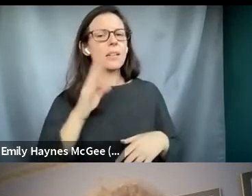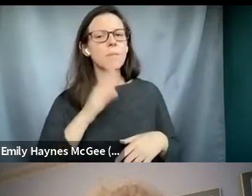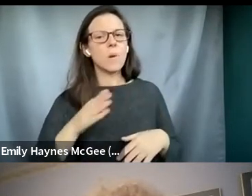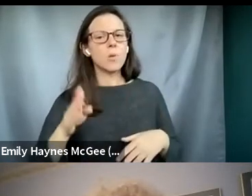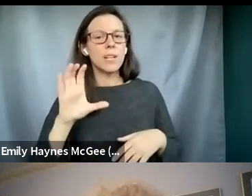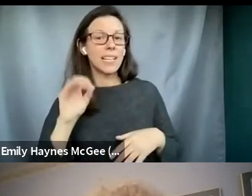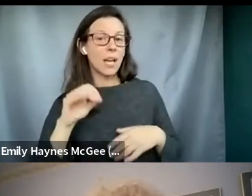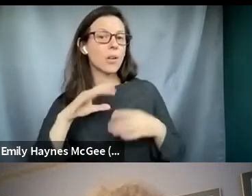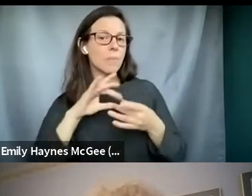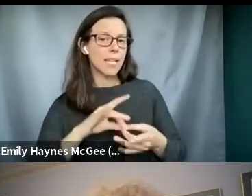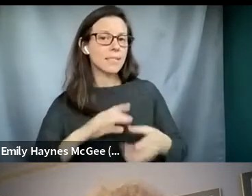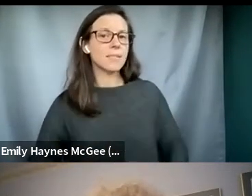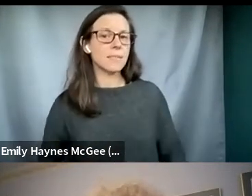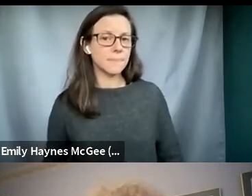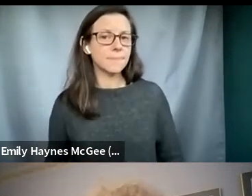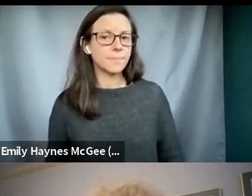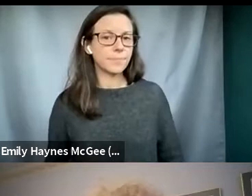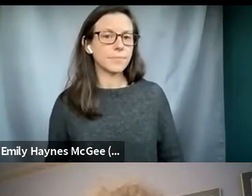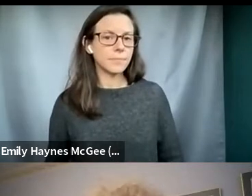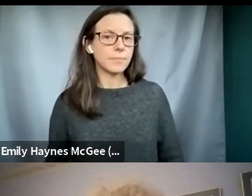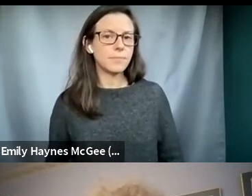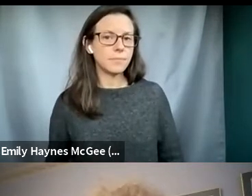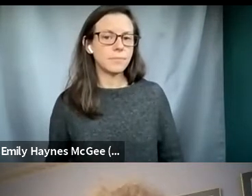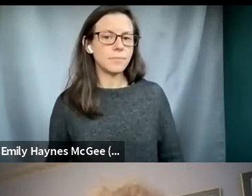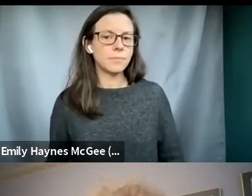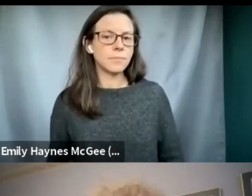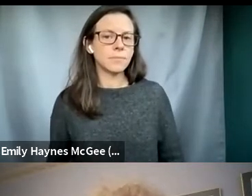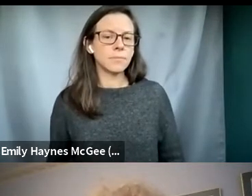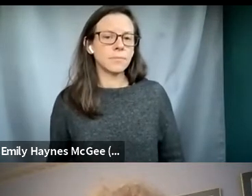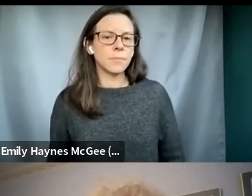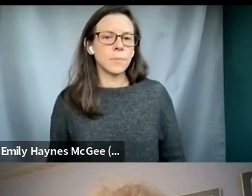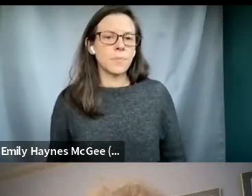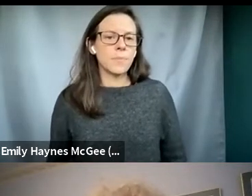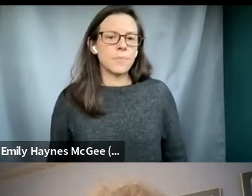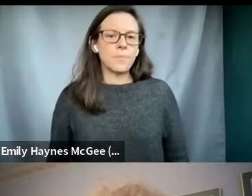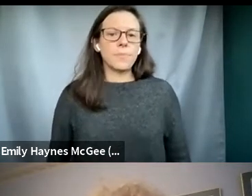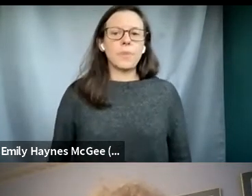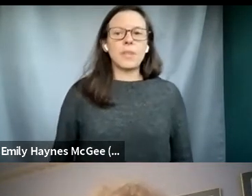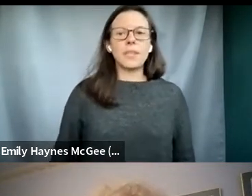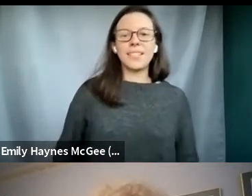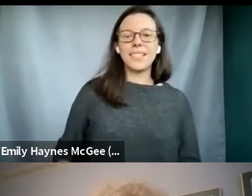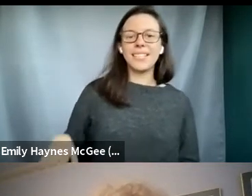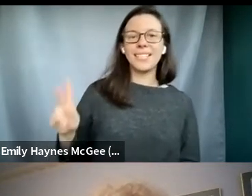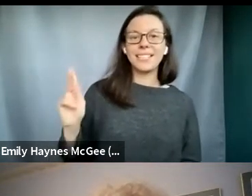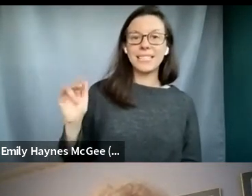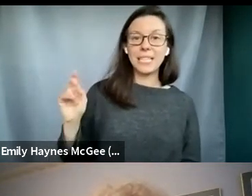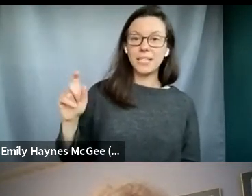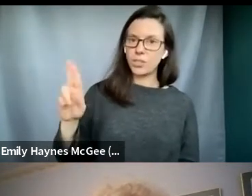Katie says, the project has a huge component of the engage.